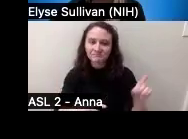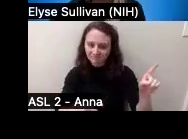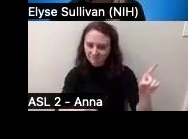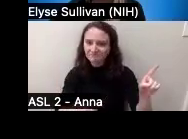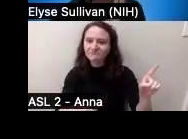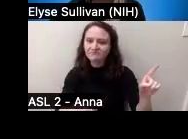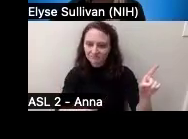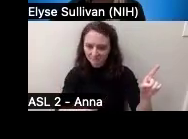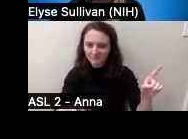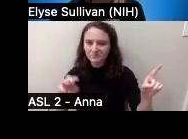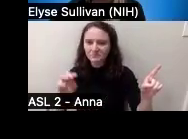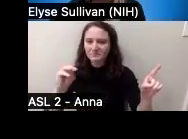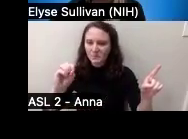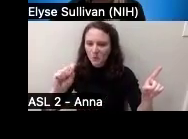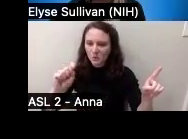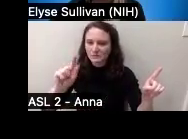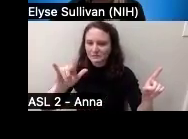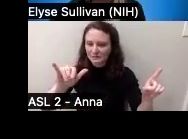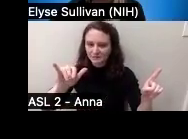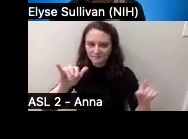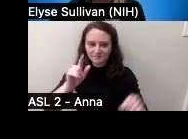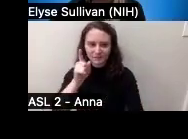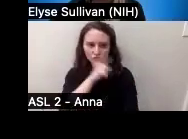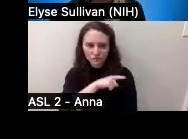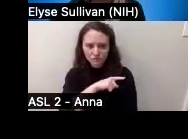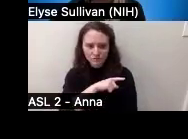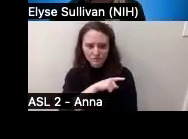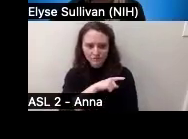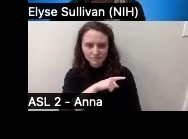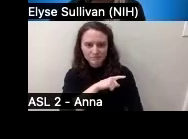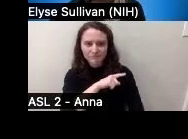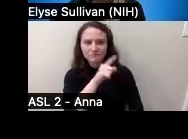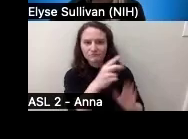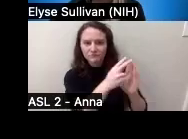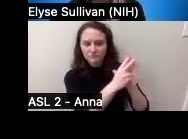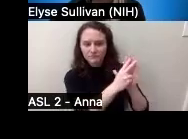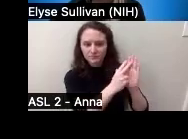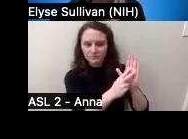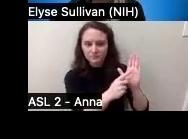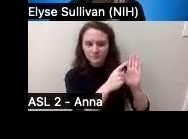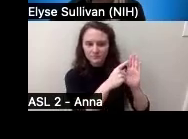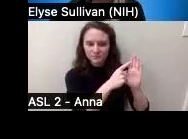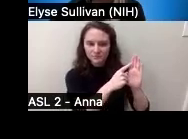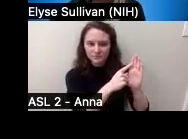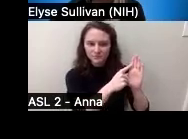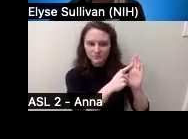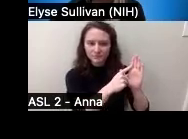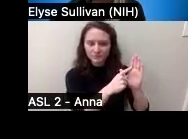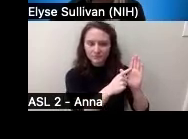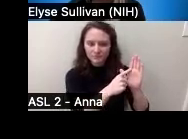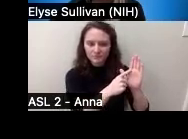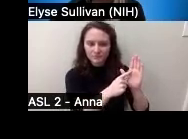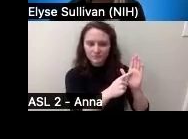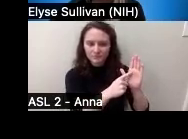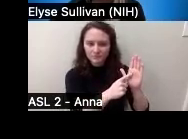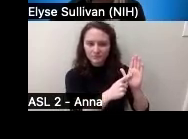As long as the application is resubmitted within 13 months the application will be flagged as an ESI application and funded as such.